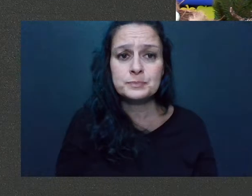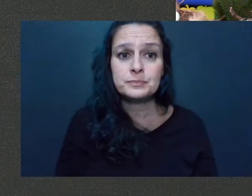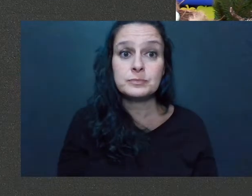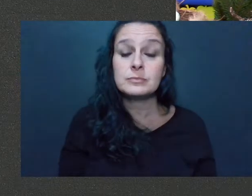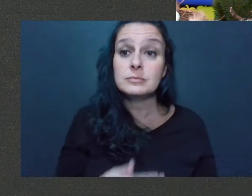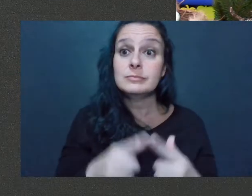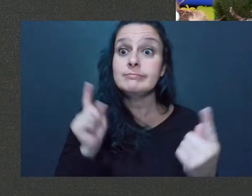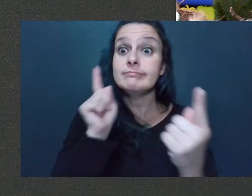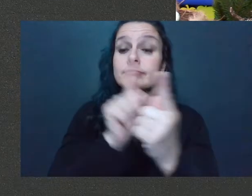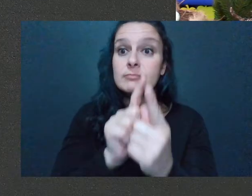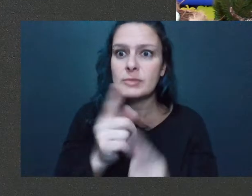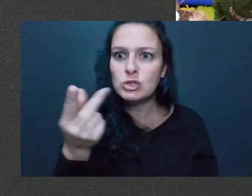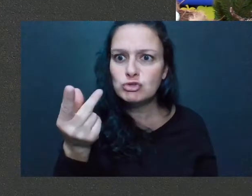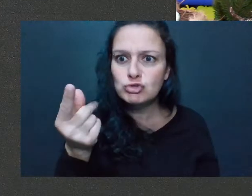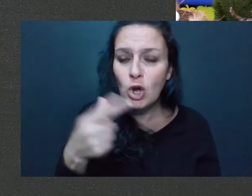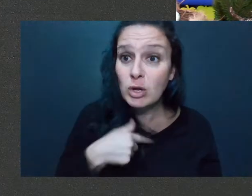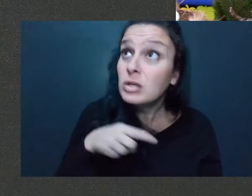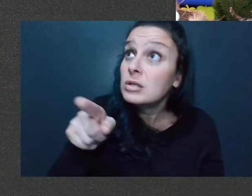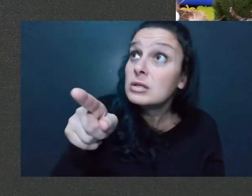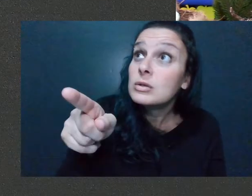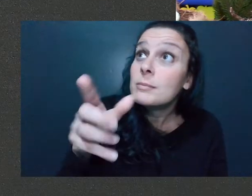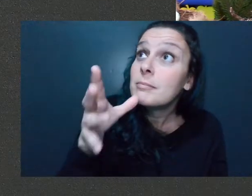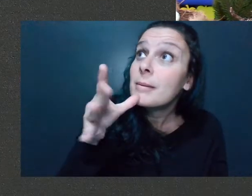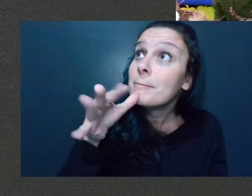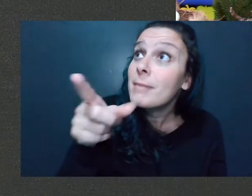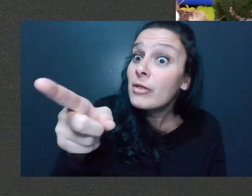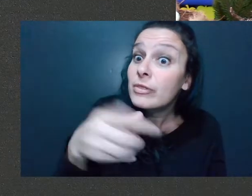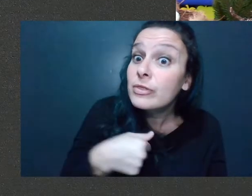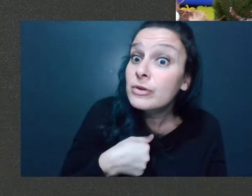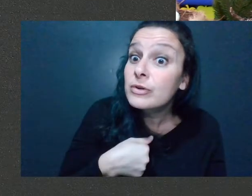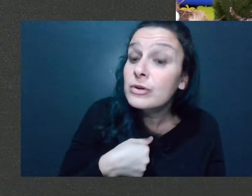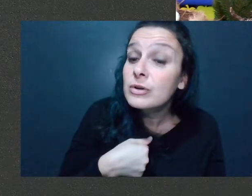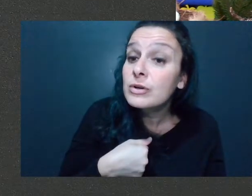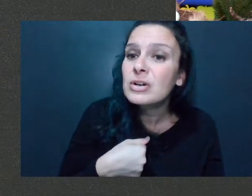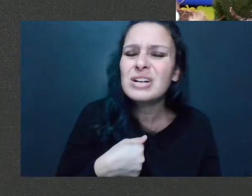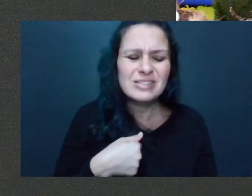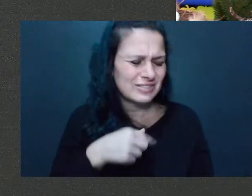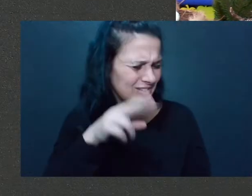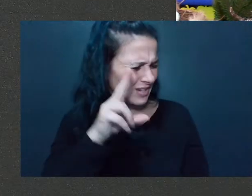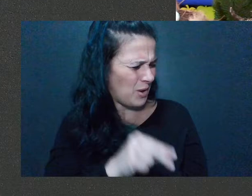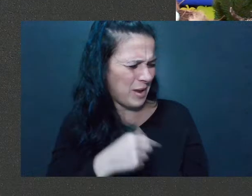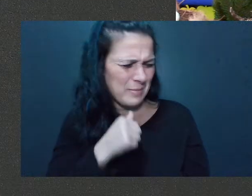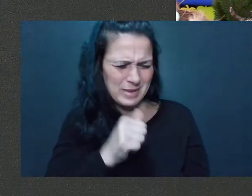Then he came to a dog. "Are you my mother?" he said to the dog. "I am not your mother.